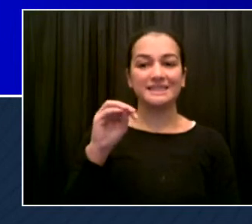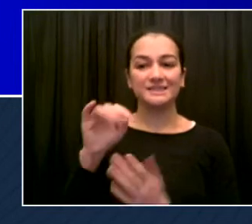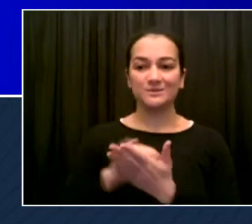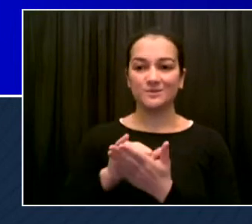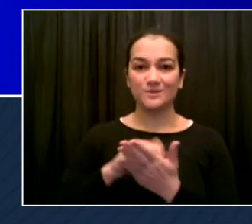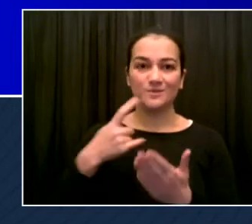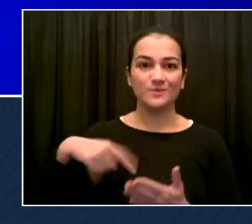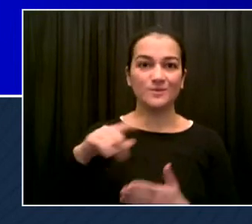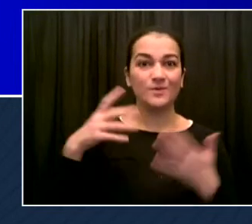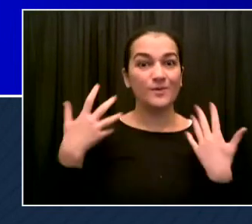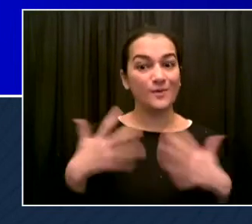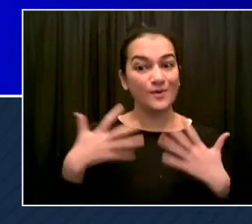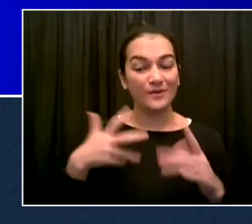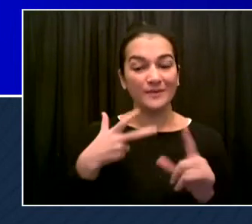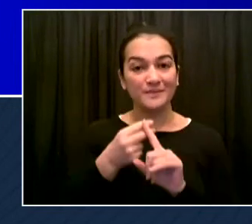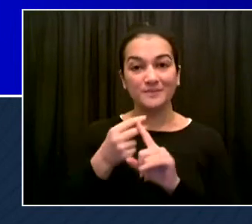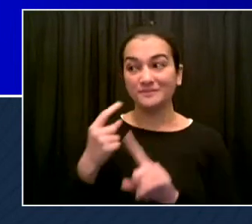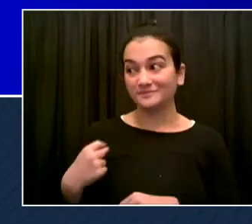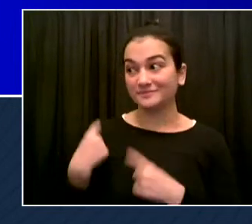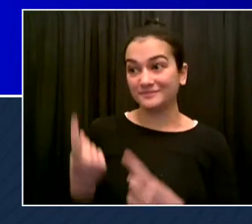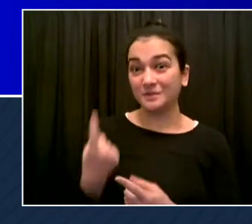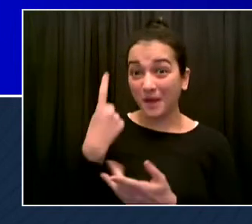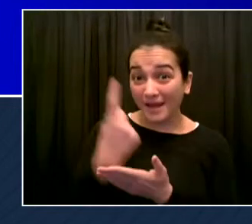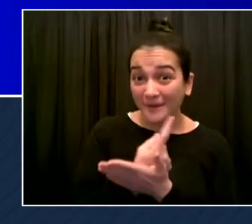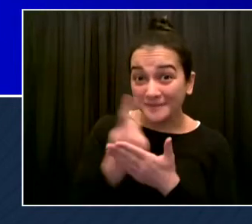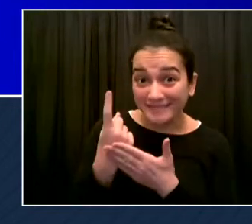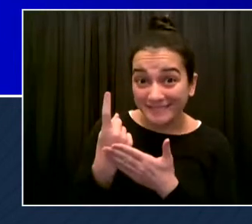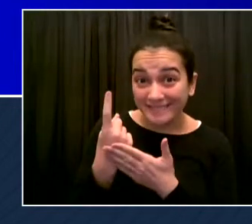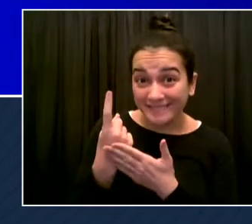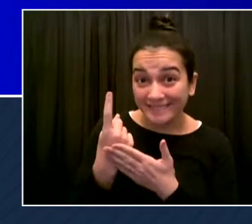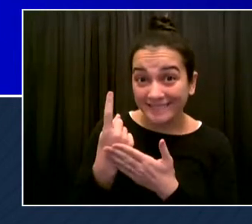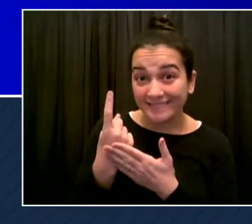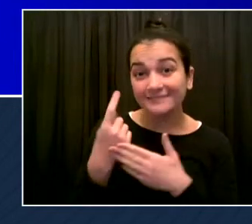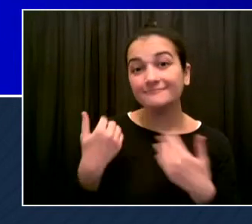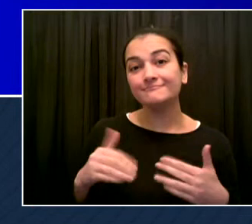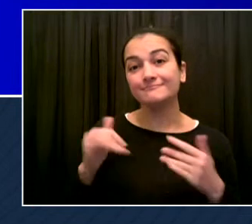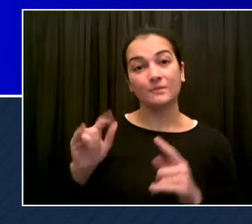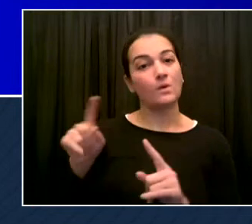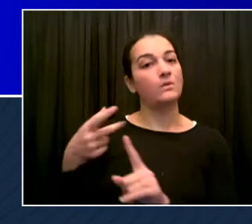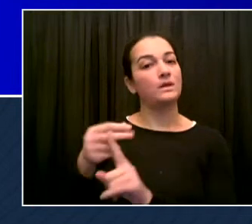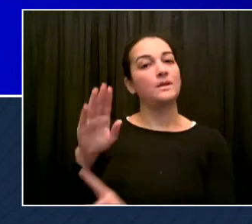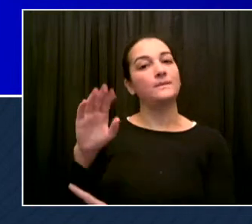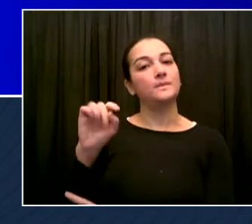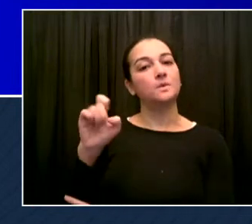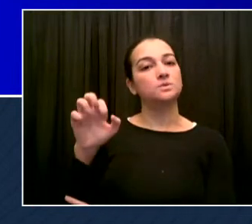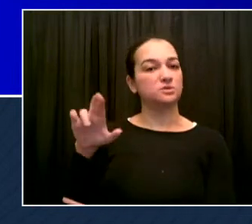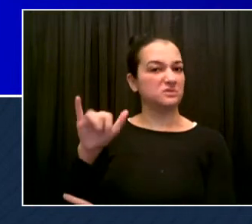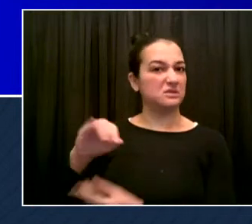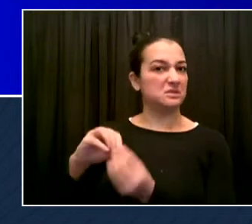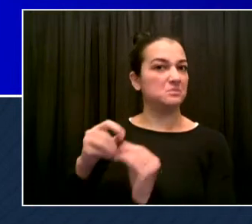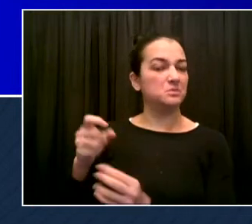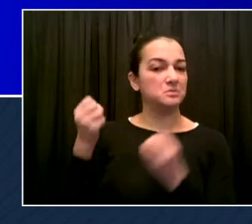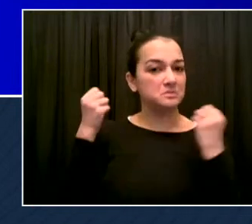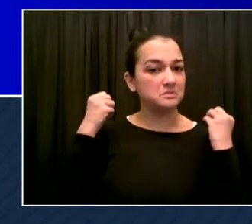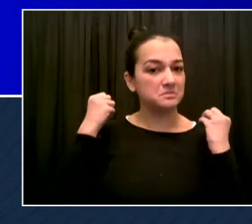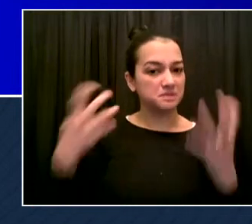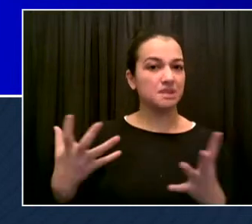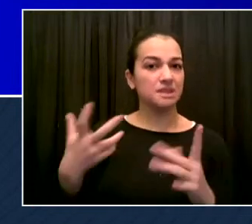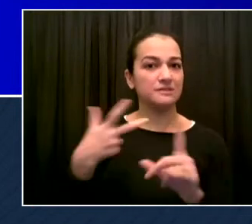NOW, A LOT OF NEW YORKERS ARE COMING FORWAD R AND IT IS GREAT TO SEE SO MANY PEOPLE GETTING THE BOOSTER AND AS OF THIS MOMENT 811,460 NEW YORKERS HAVE GOTTEN A BOOSTER SHOT ALREADY AND